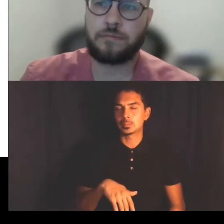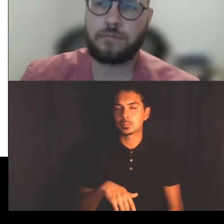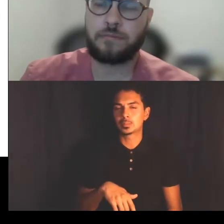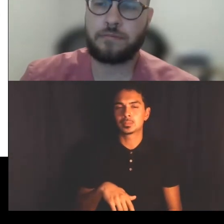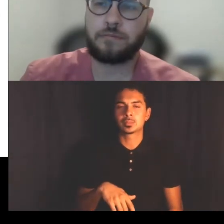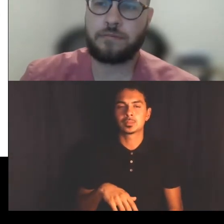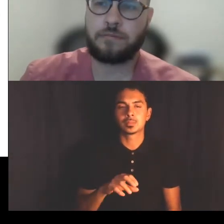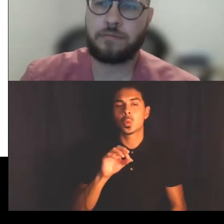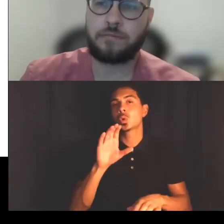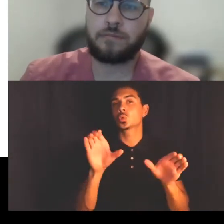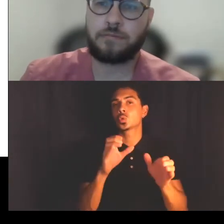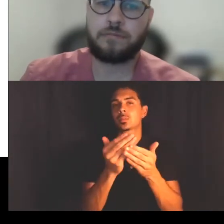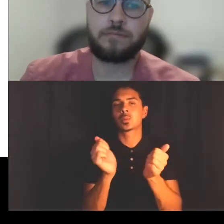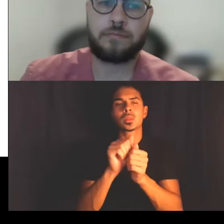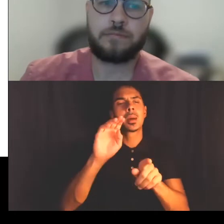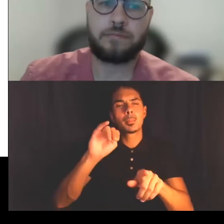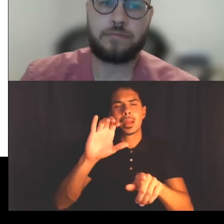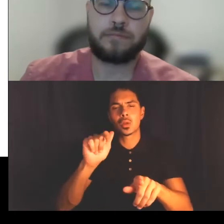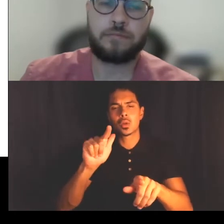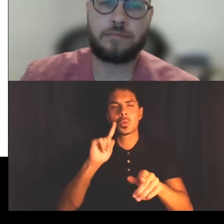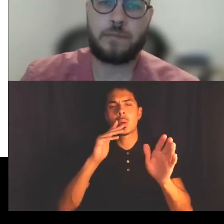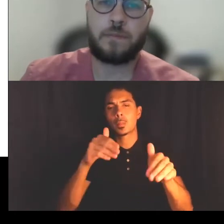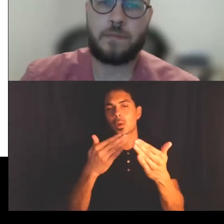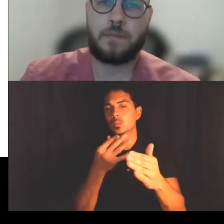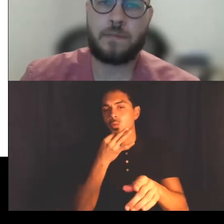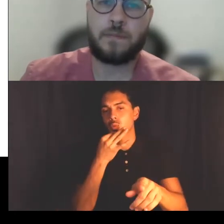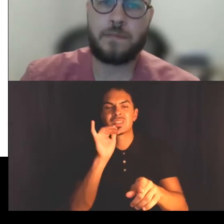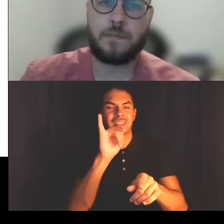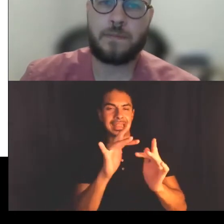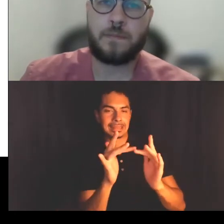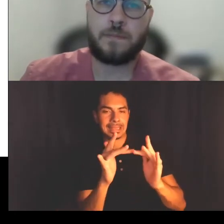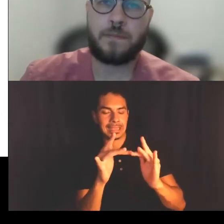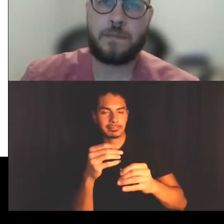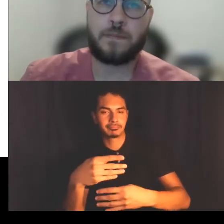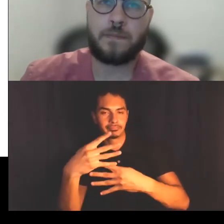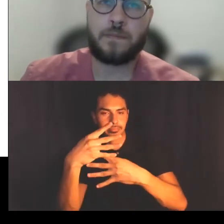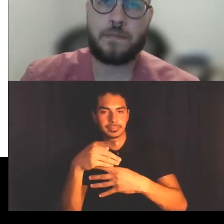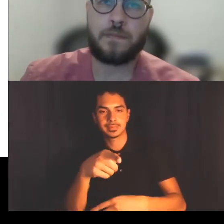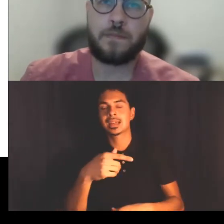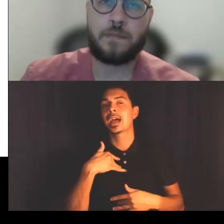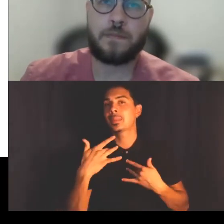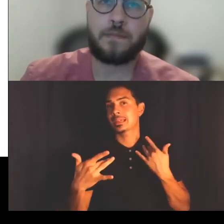which Michael will bring up very soon about this, which I'm so excited to join.